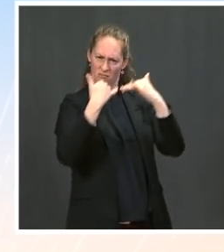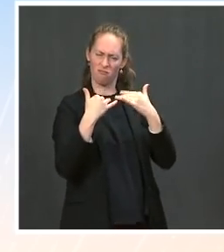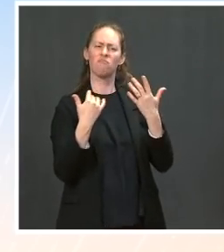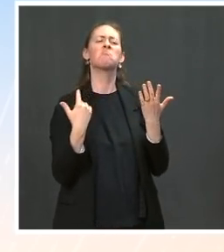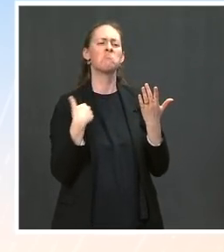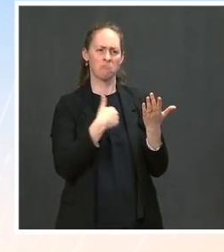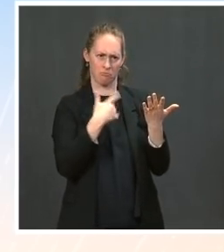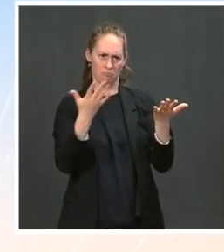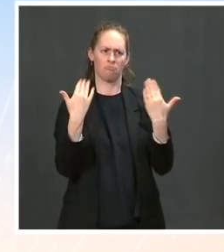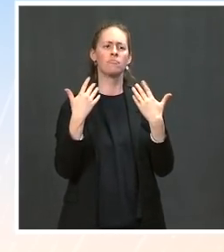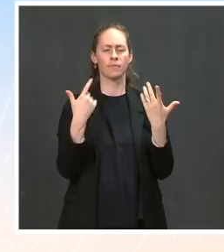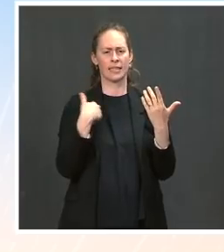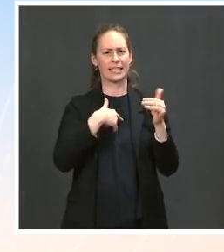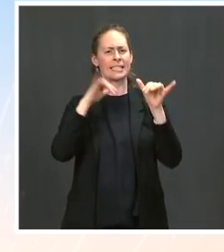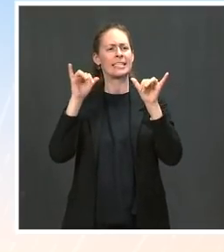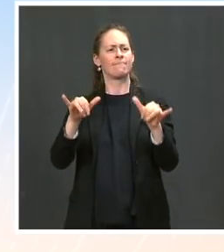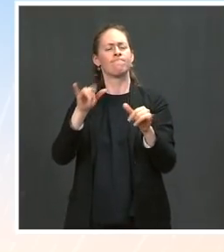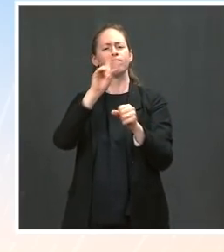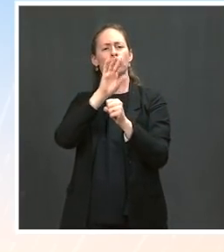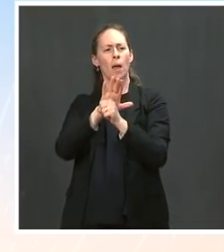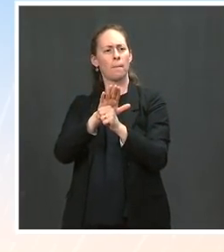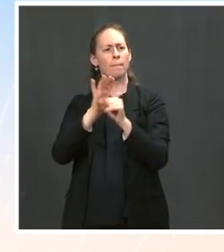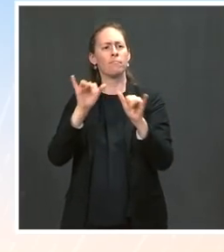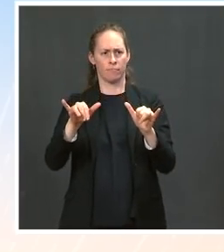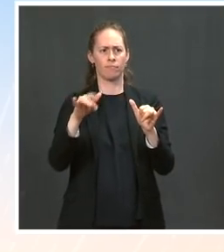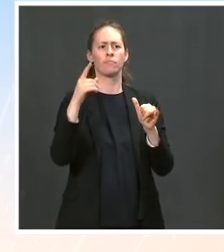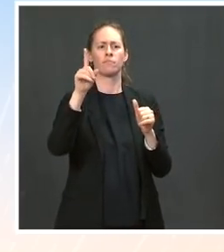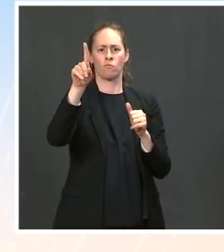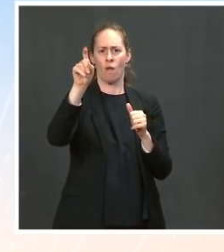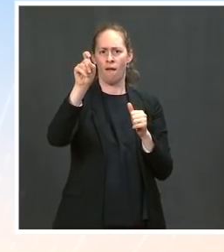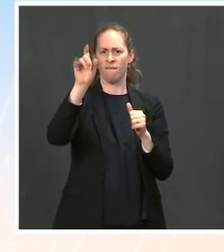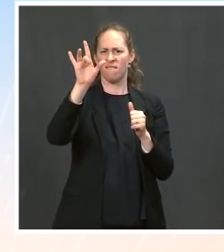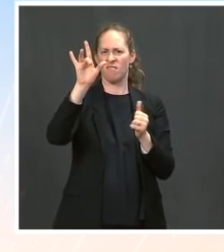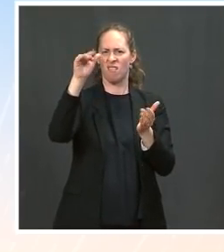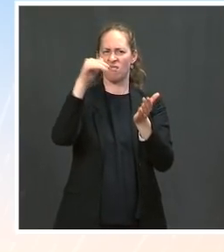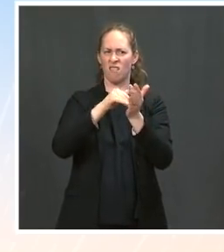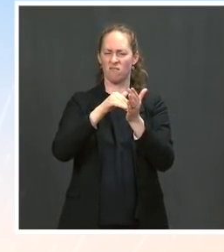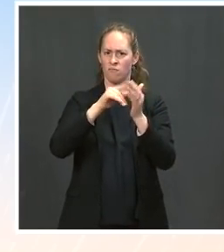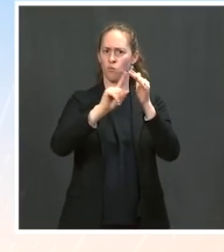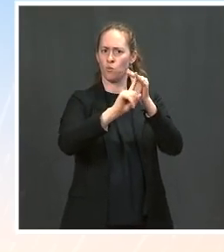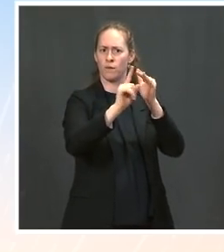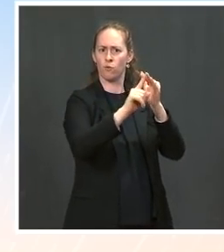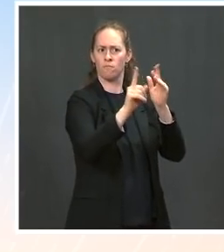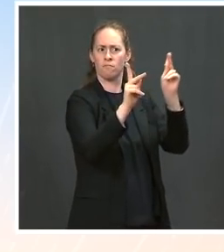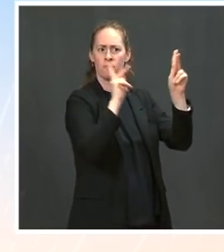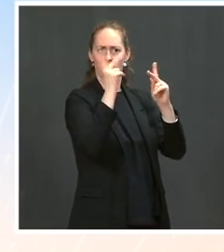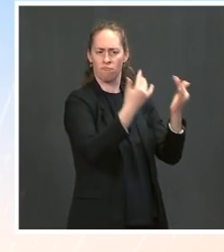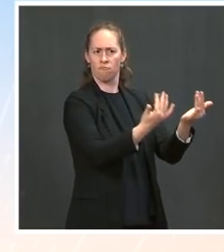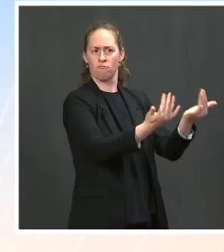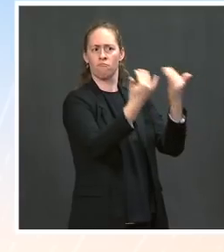which is welcoming in 125,000 refugees by the end of the fiscal year, next year.